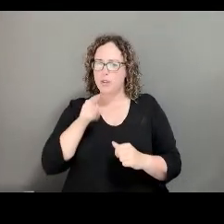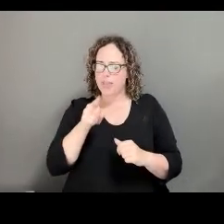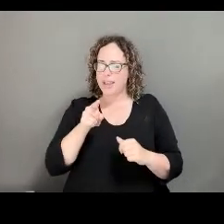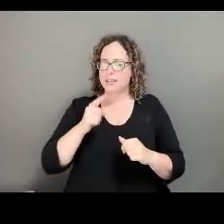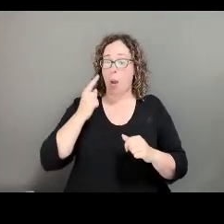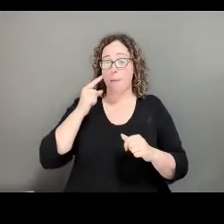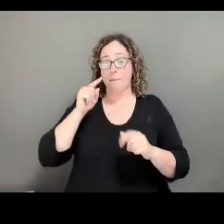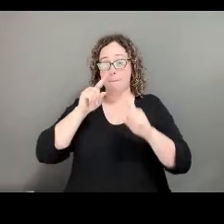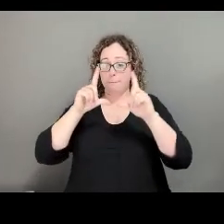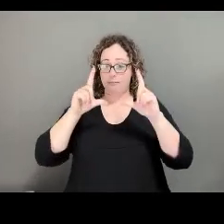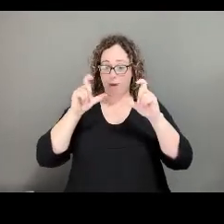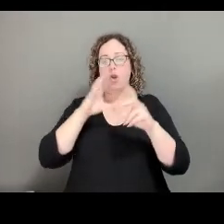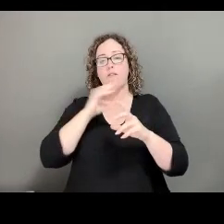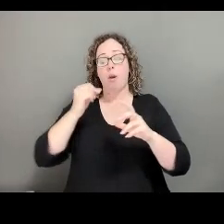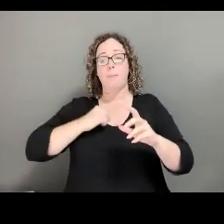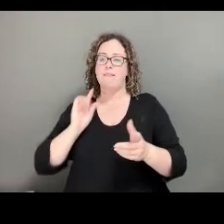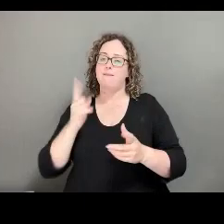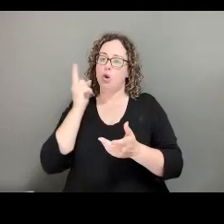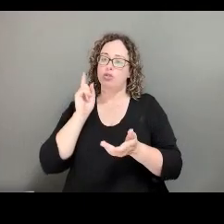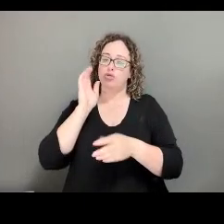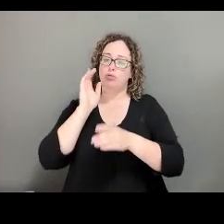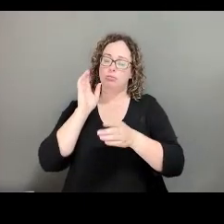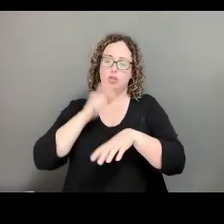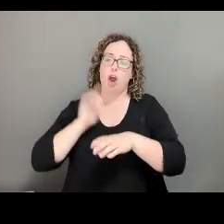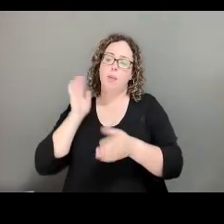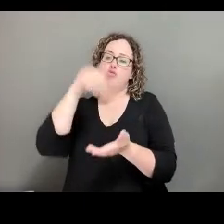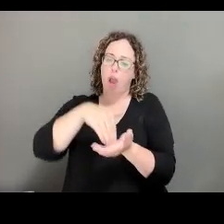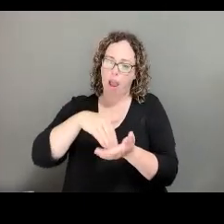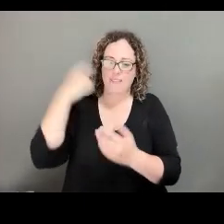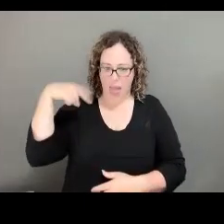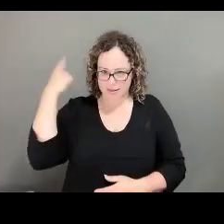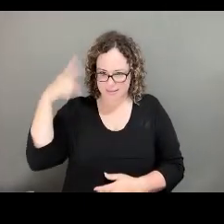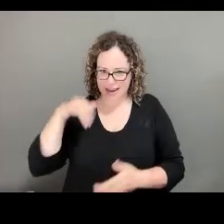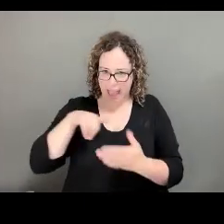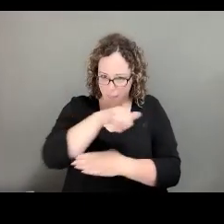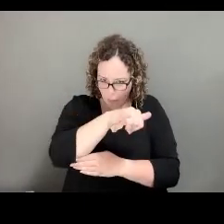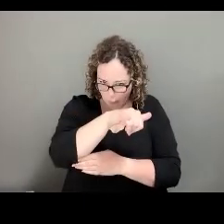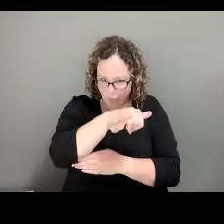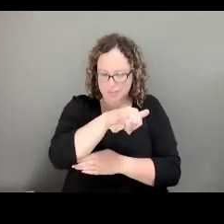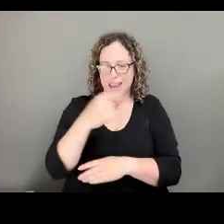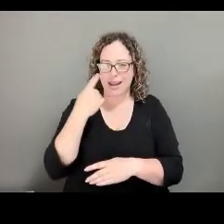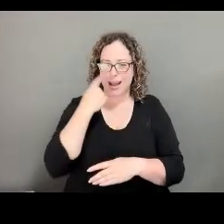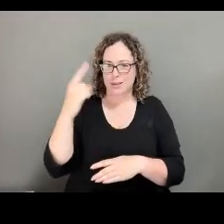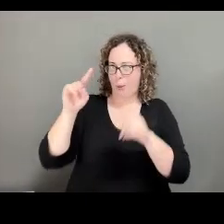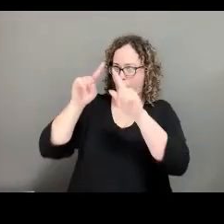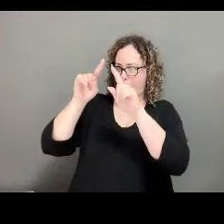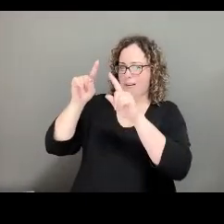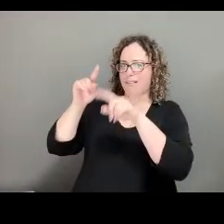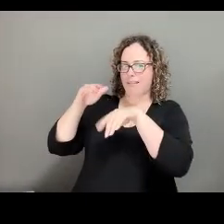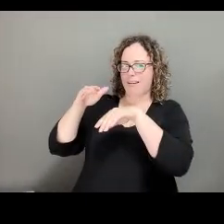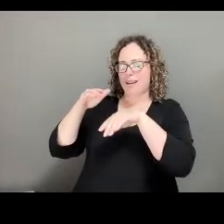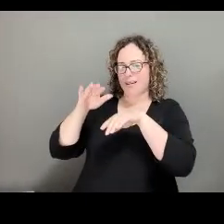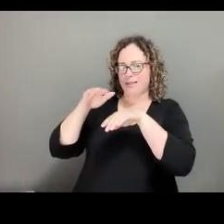and I was very excited to see a TARDIS, so I took a pretty creepy photo. So imagine I have a Tardis.